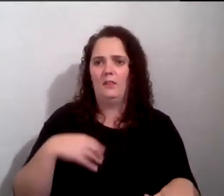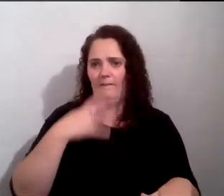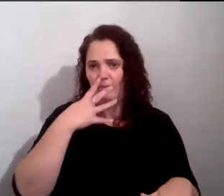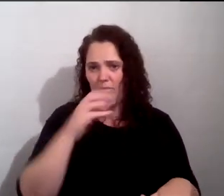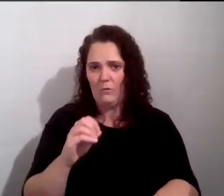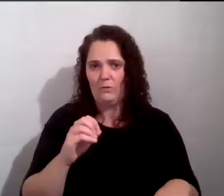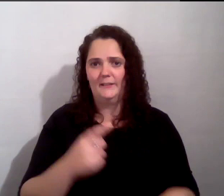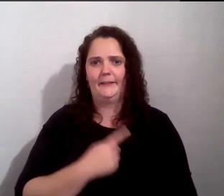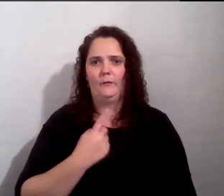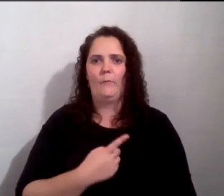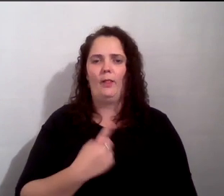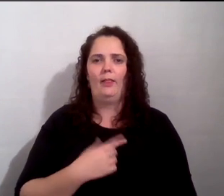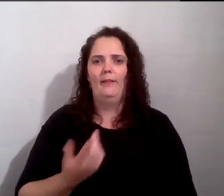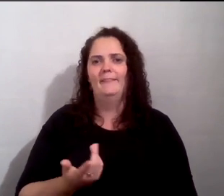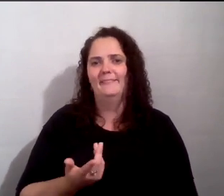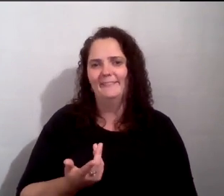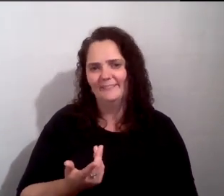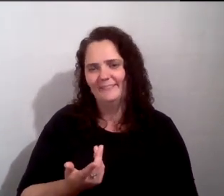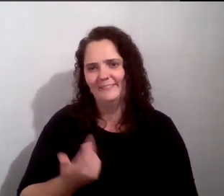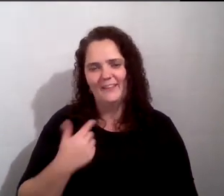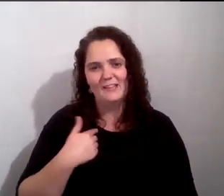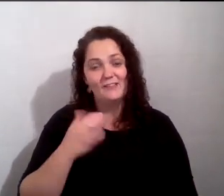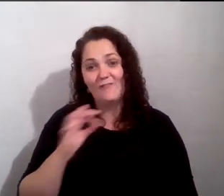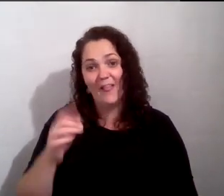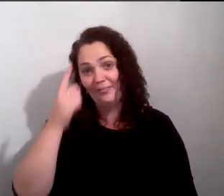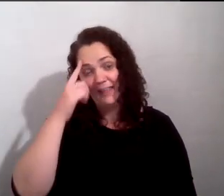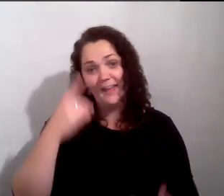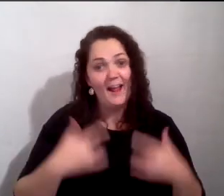finding yourself being 40 and single. You know this wasn't the way that